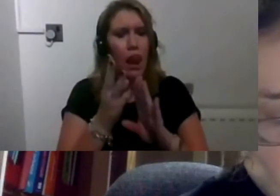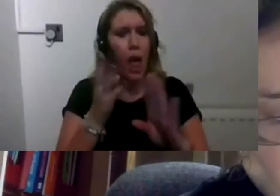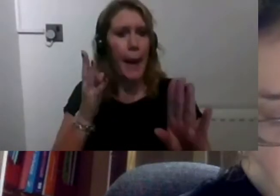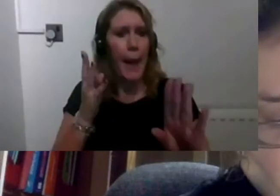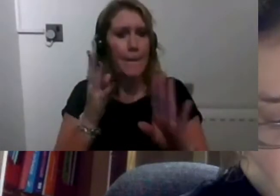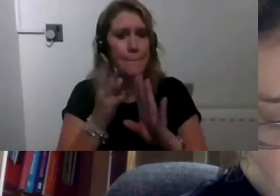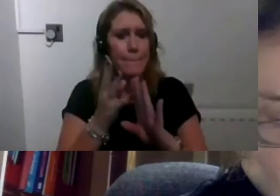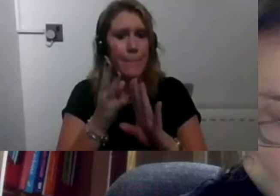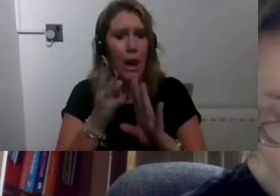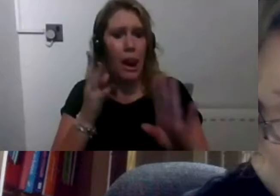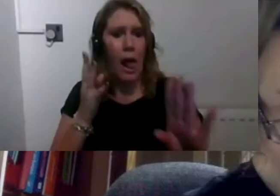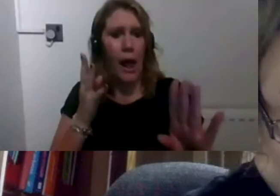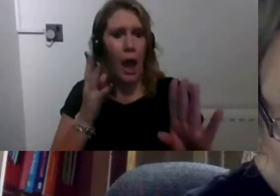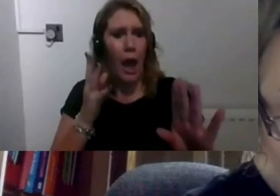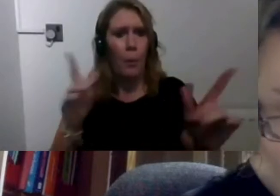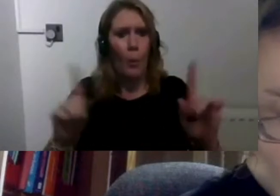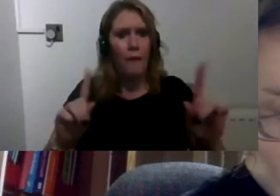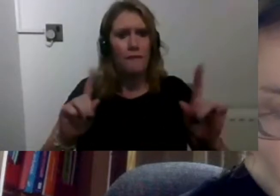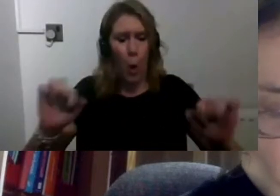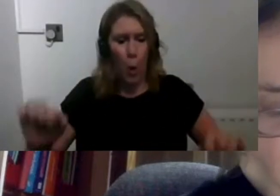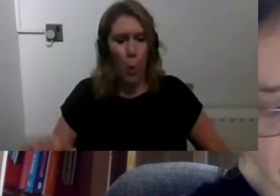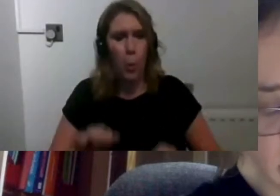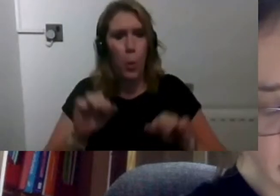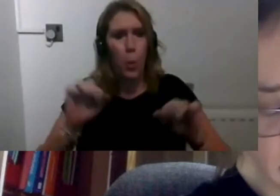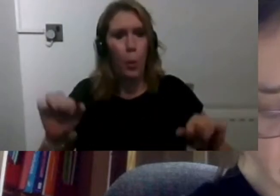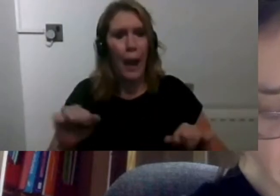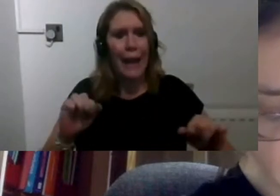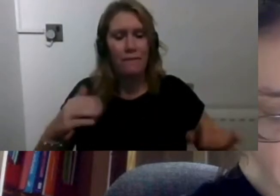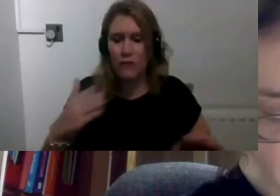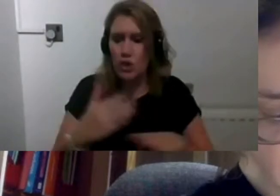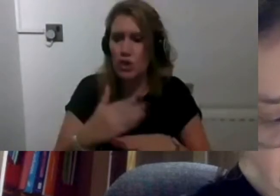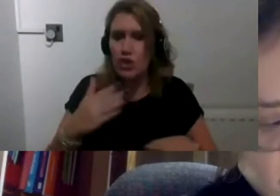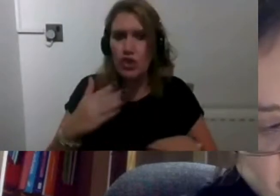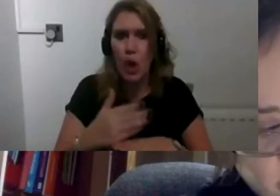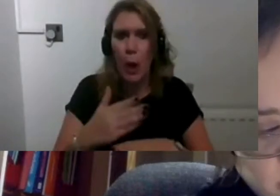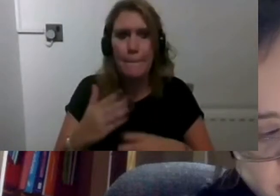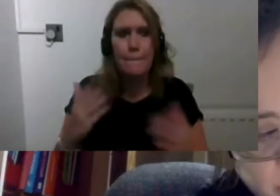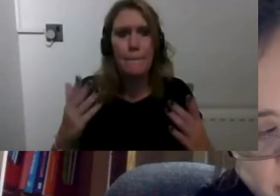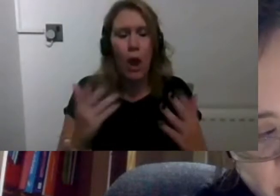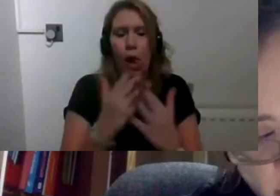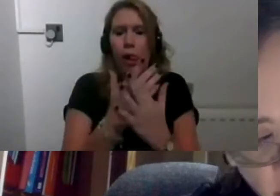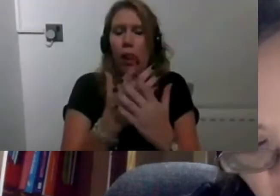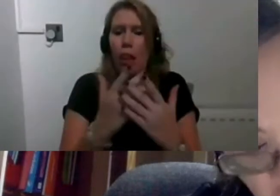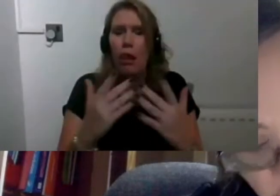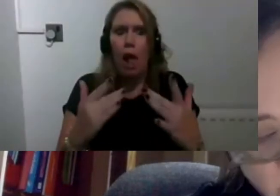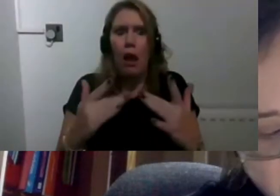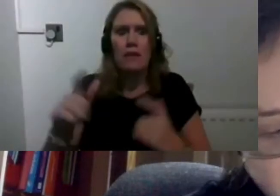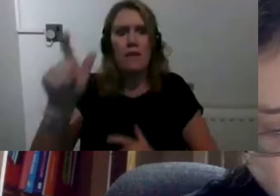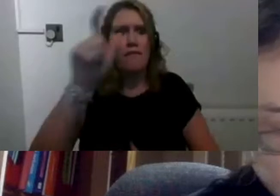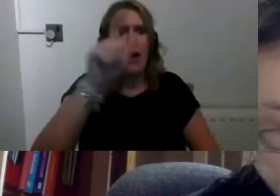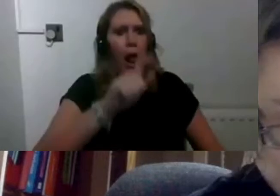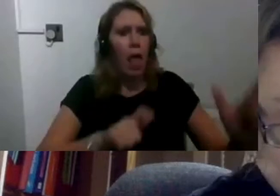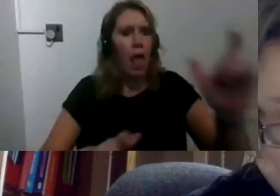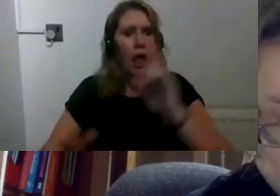Waiting for a job. Lots of colours.